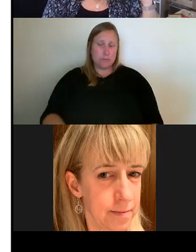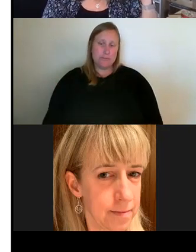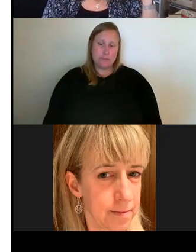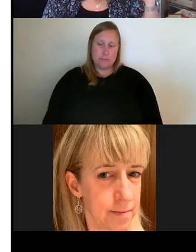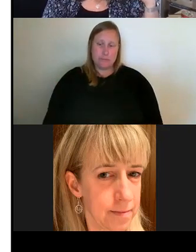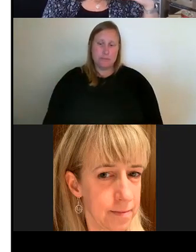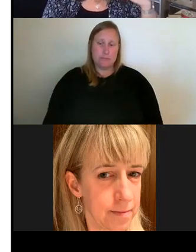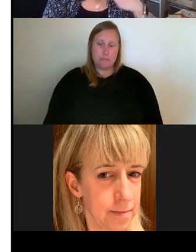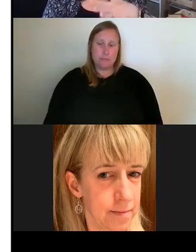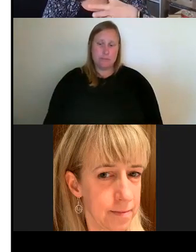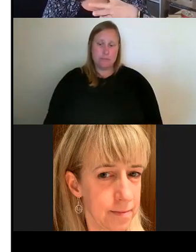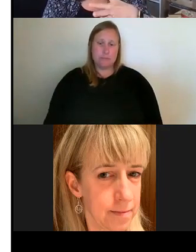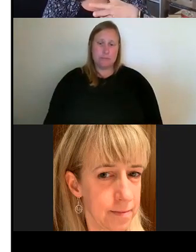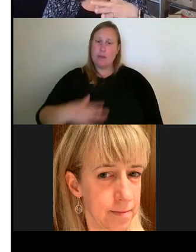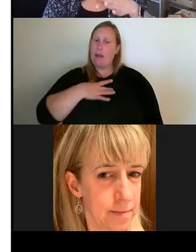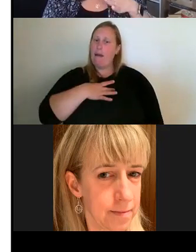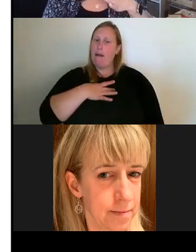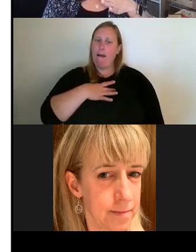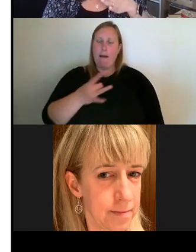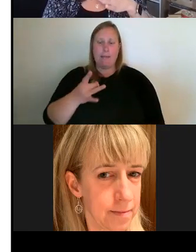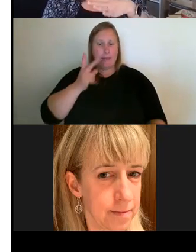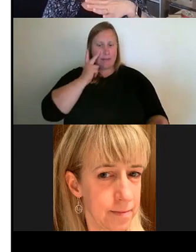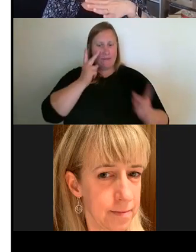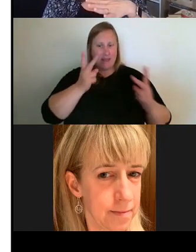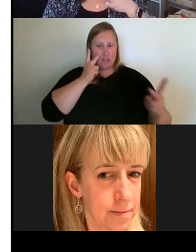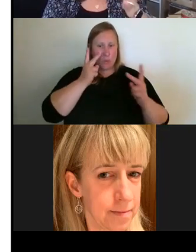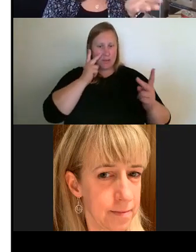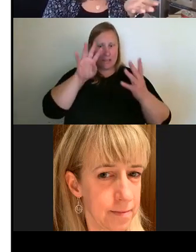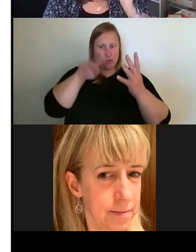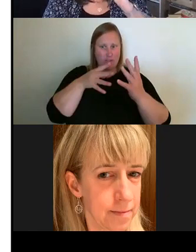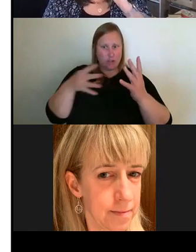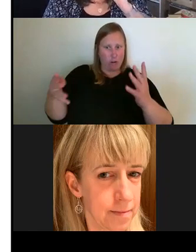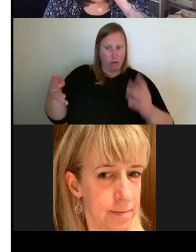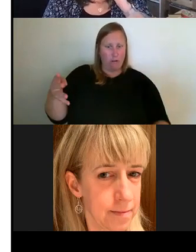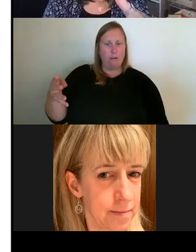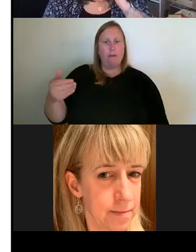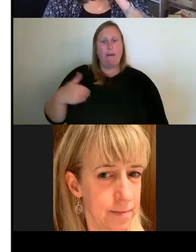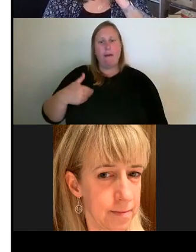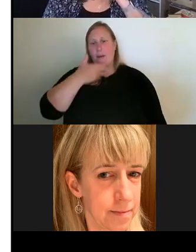I really like the visualization of a chart. Here we have a chart for best household materials